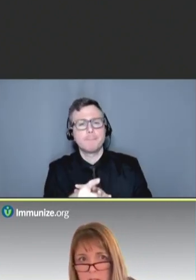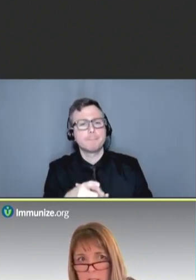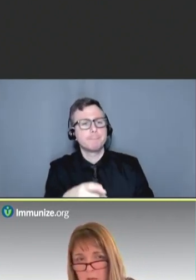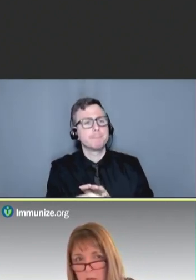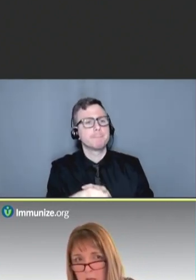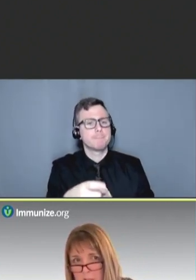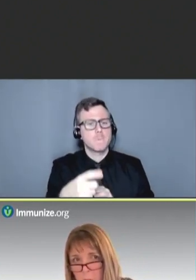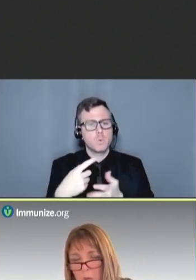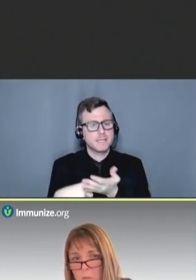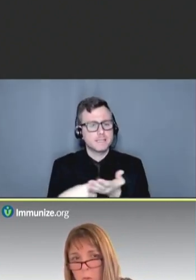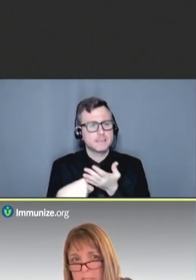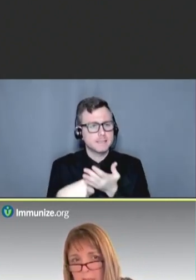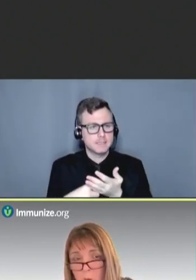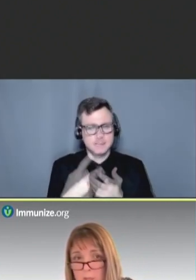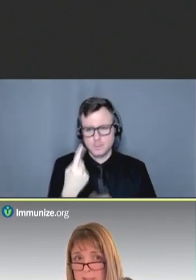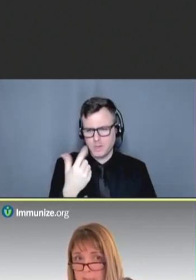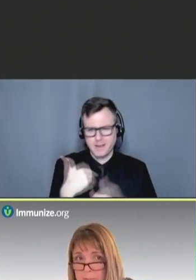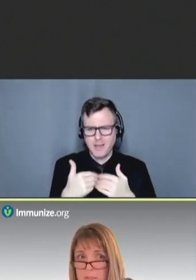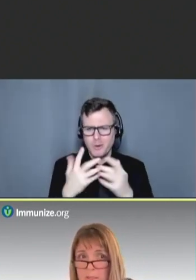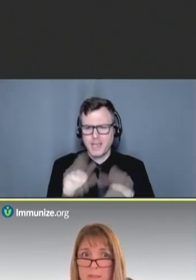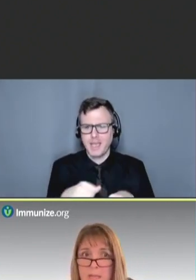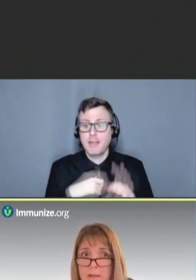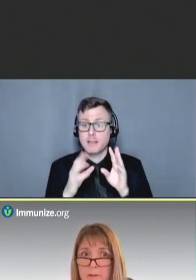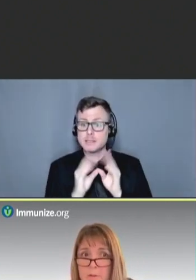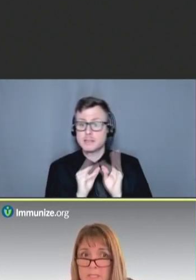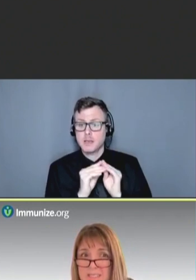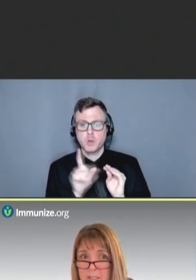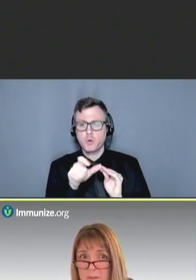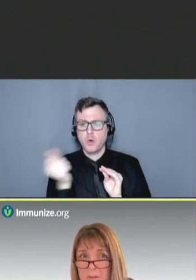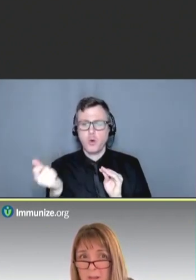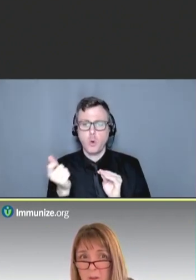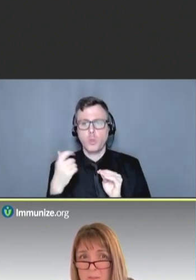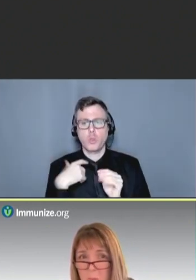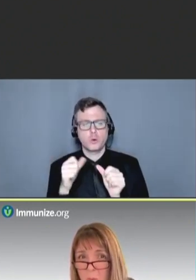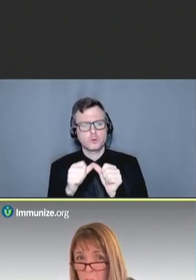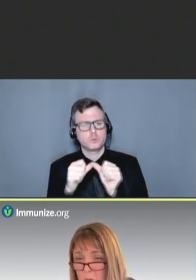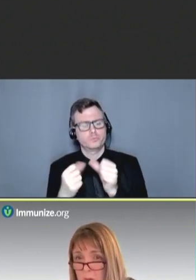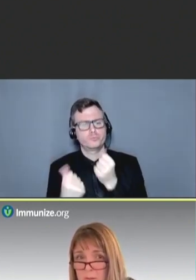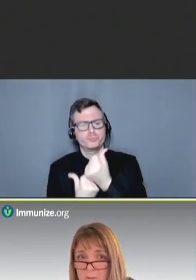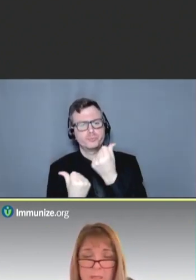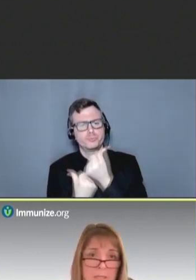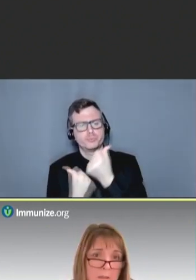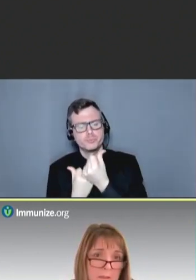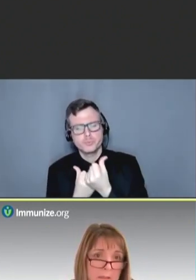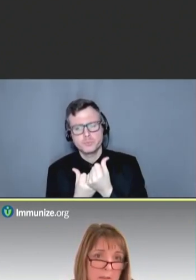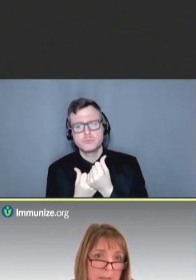And one was how can The Summit and others continue to help support the work of the many